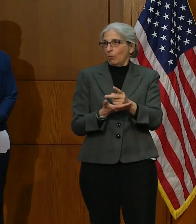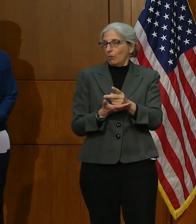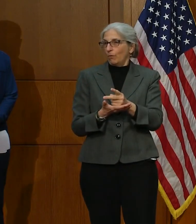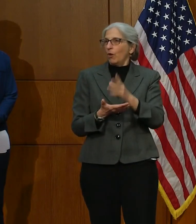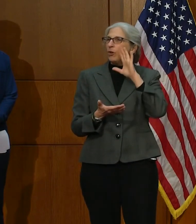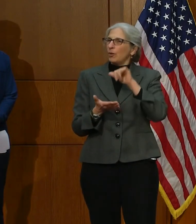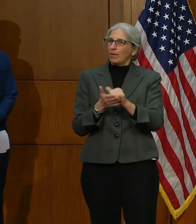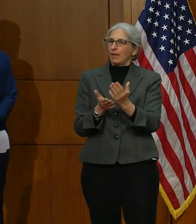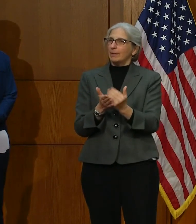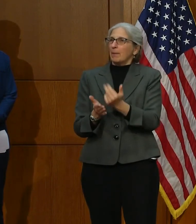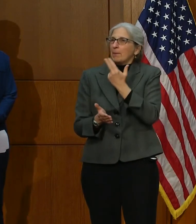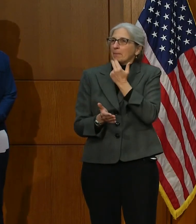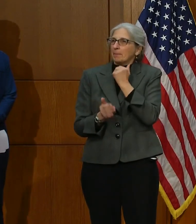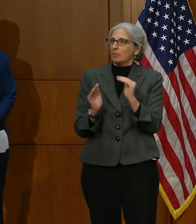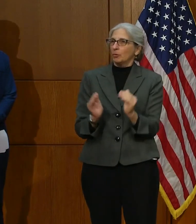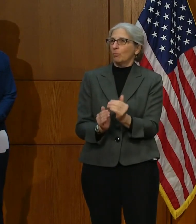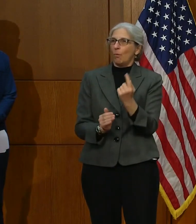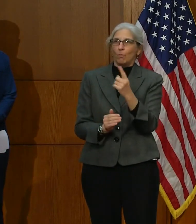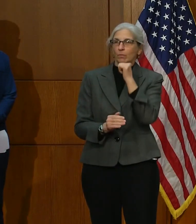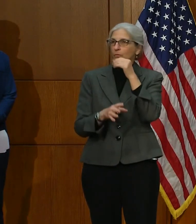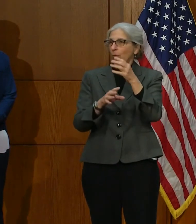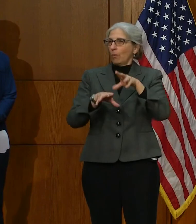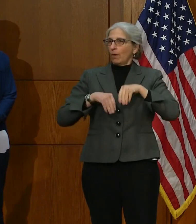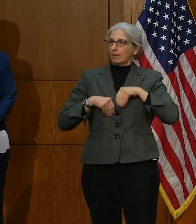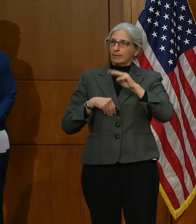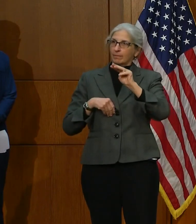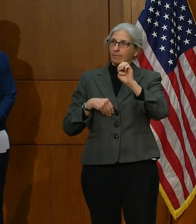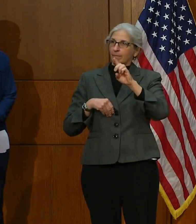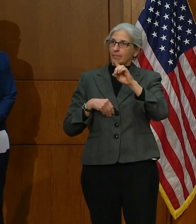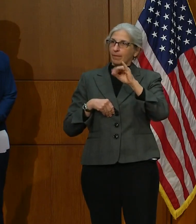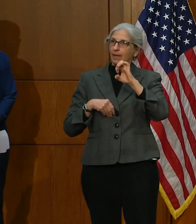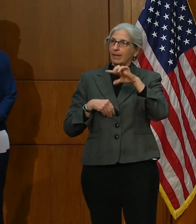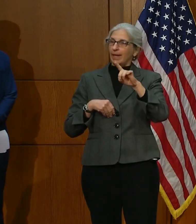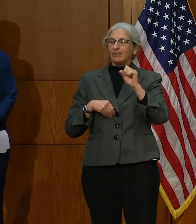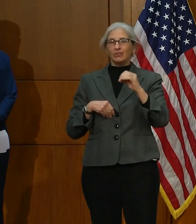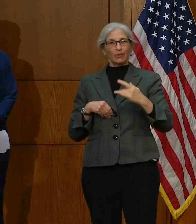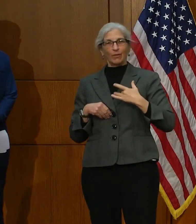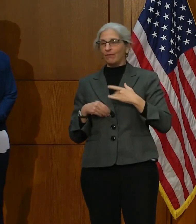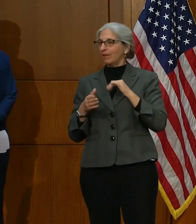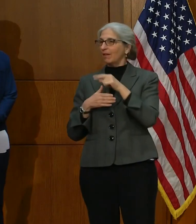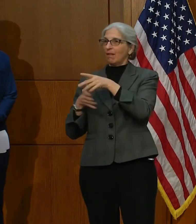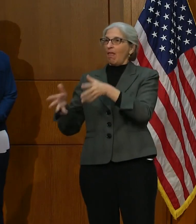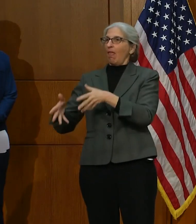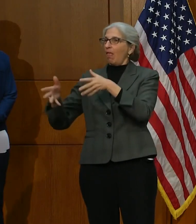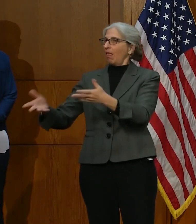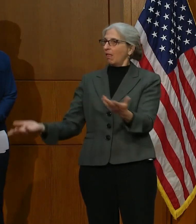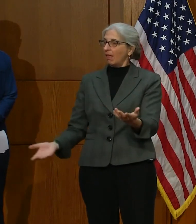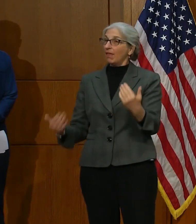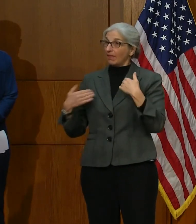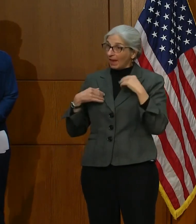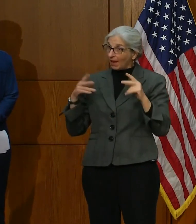GET THE MONEY THAT THE GENERAL ASSEMBLY APPROVED BECAUSE THEY SOME OF THE SMALLER ONES DON'T